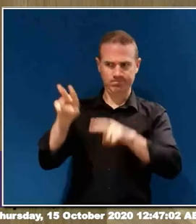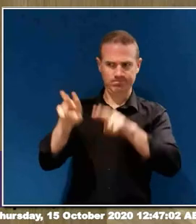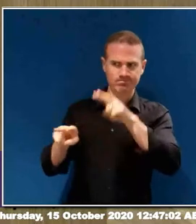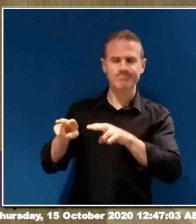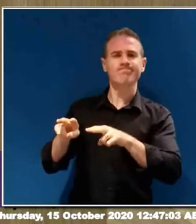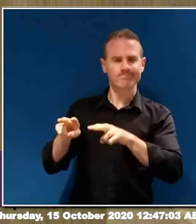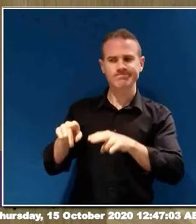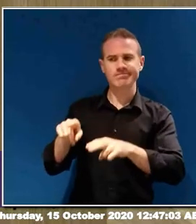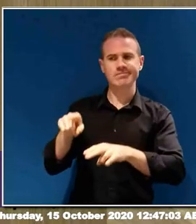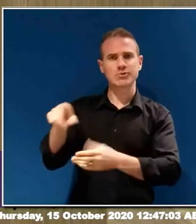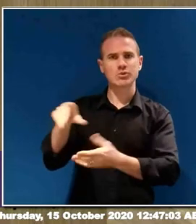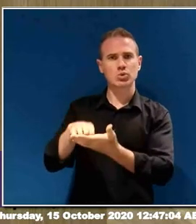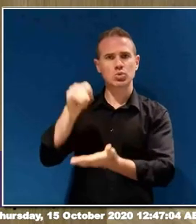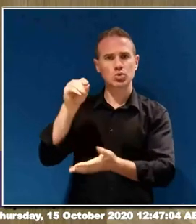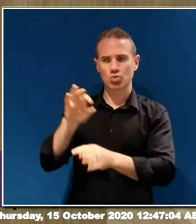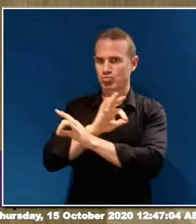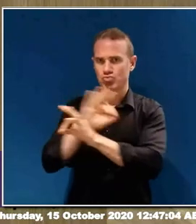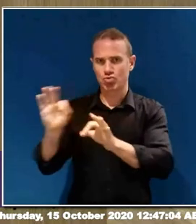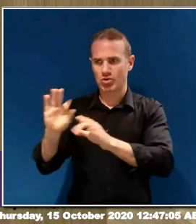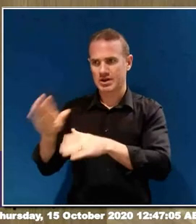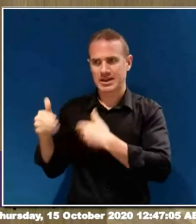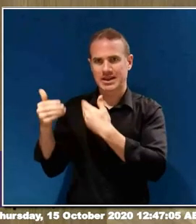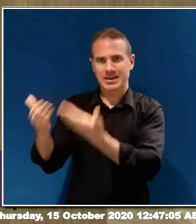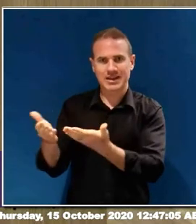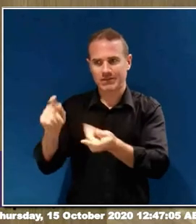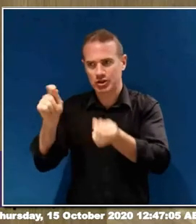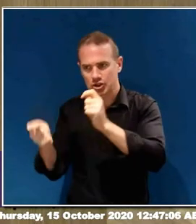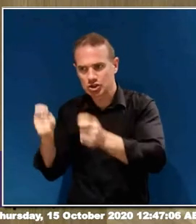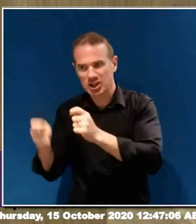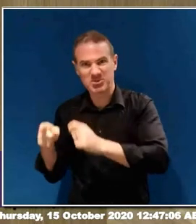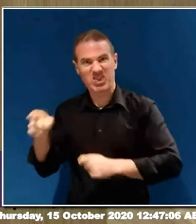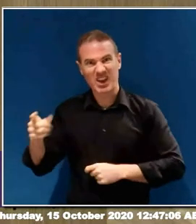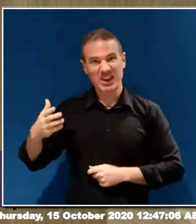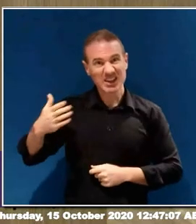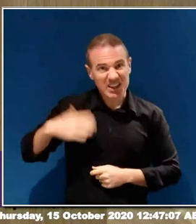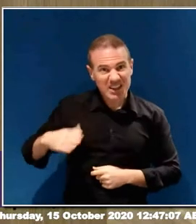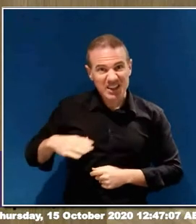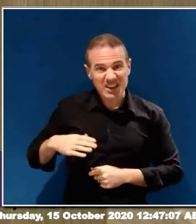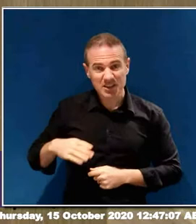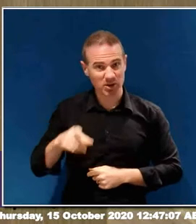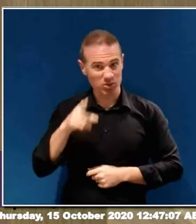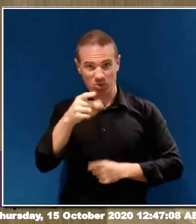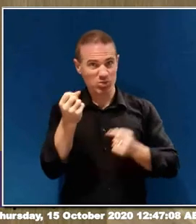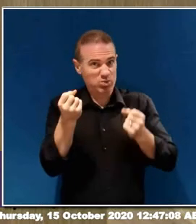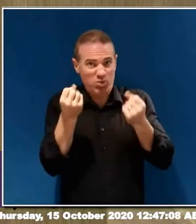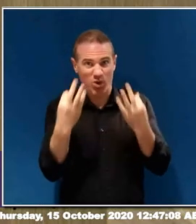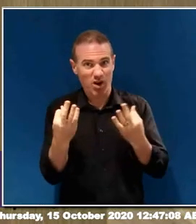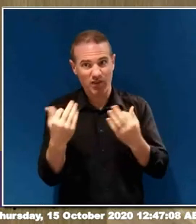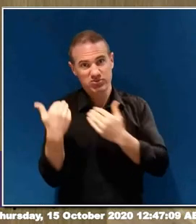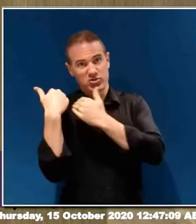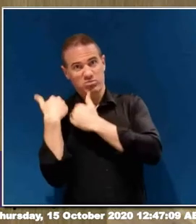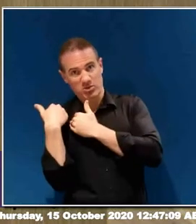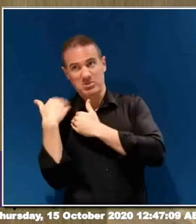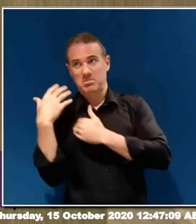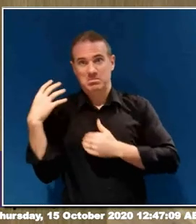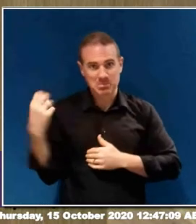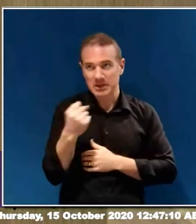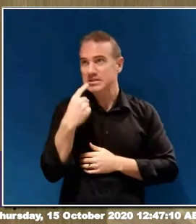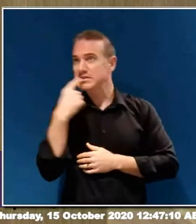the adjustments that they needed, there's no formal obligation on you to ramp that up? No. Do you agree with me?